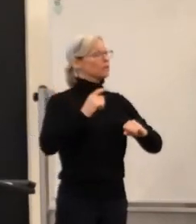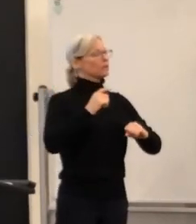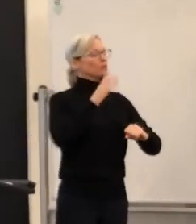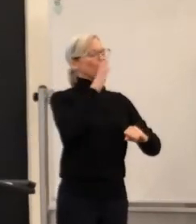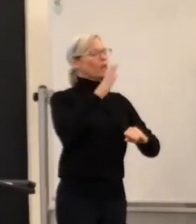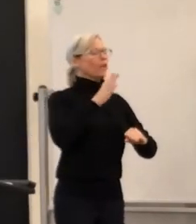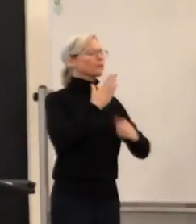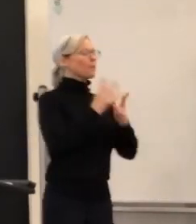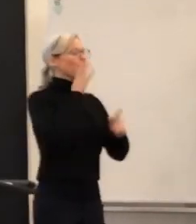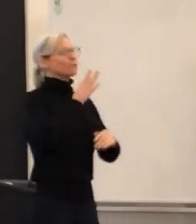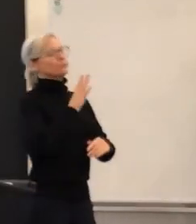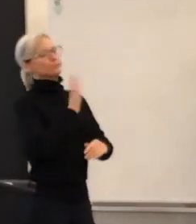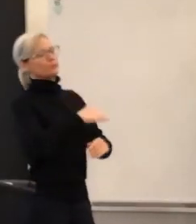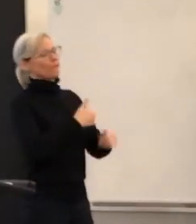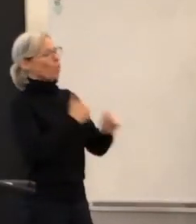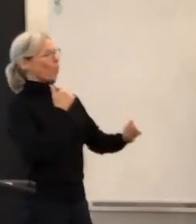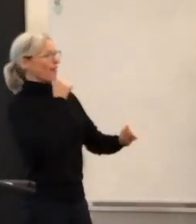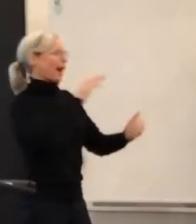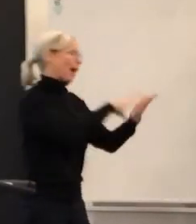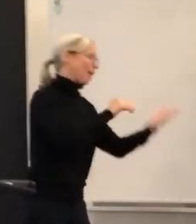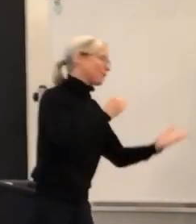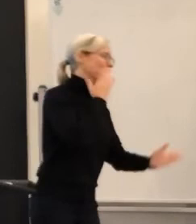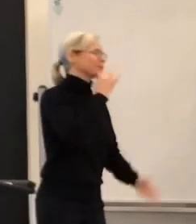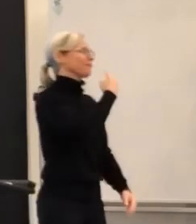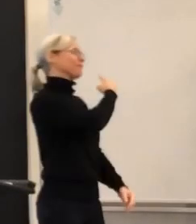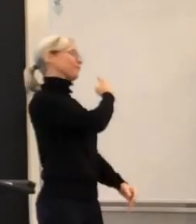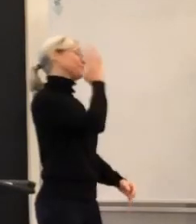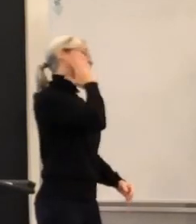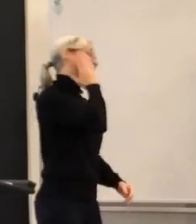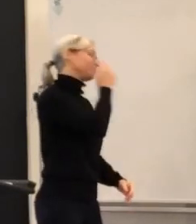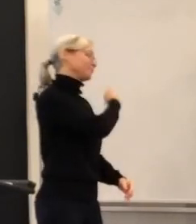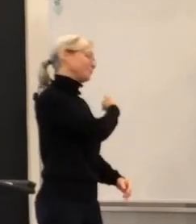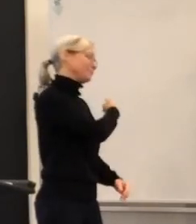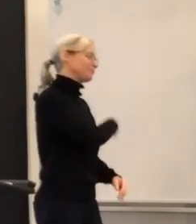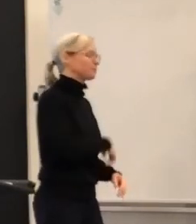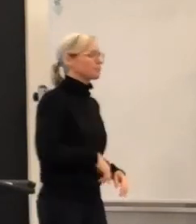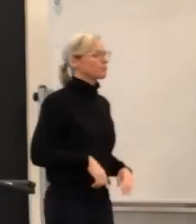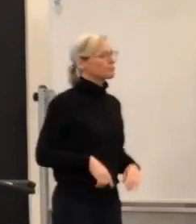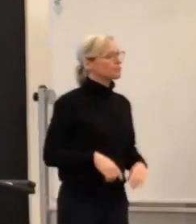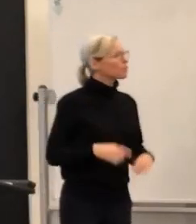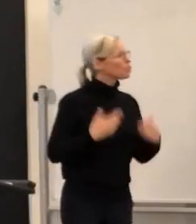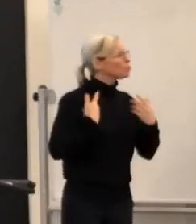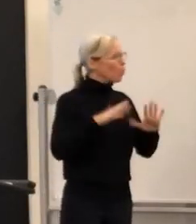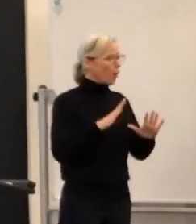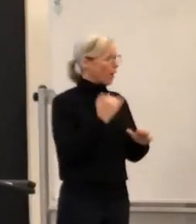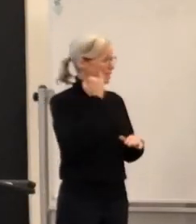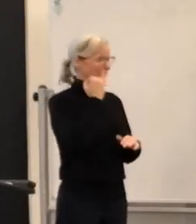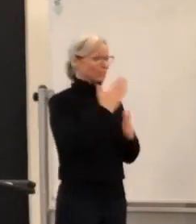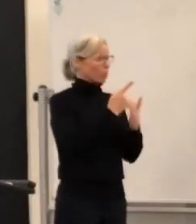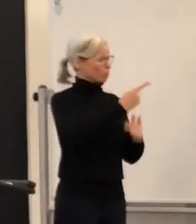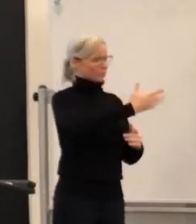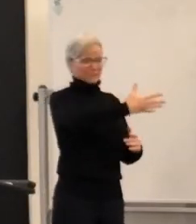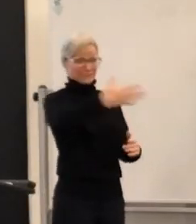and to give you action you can take after the fact if someone does copy you.